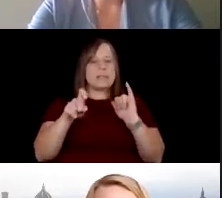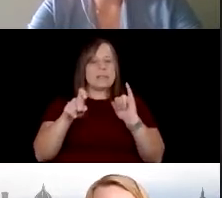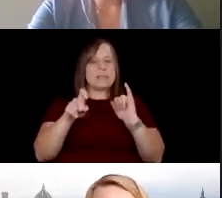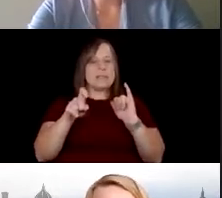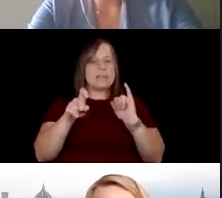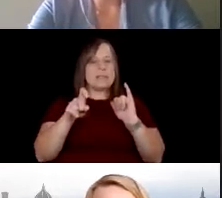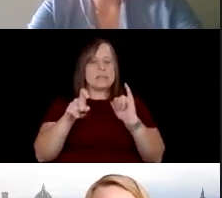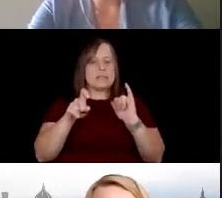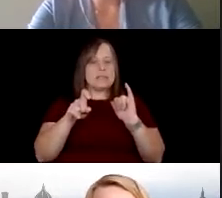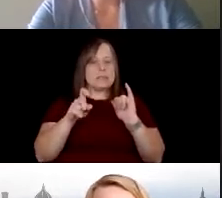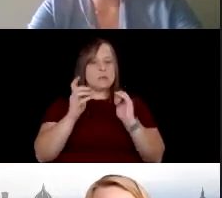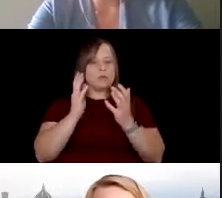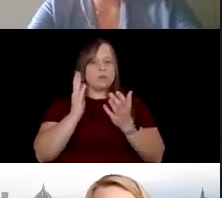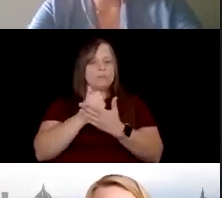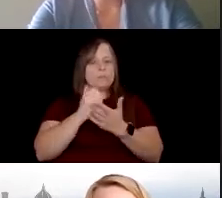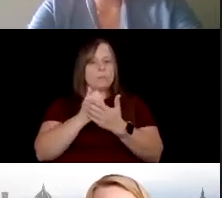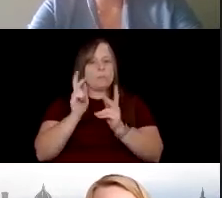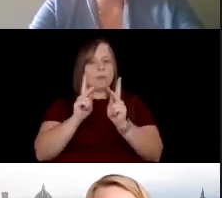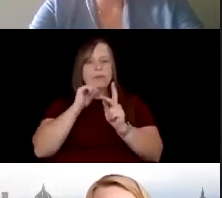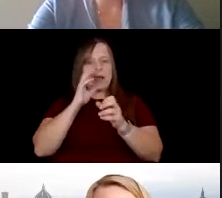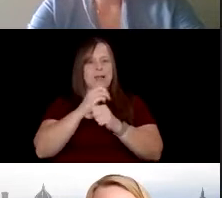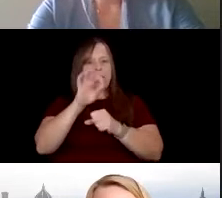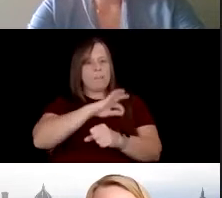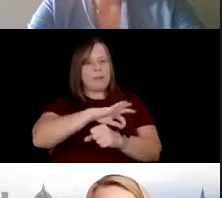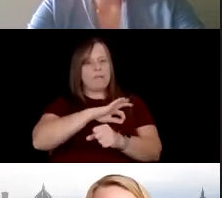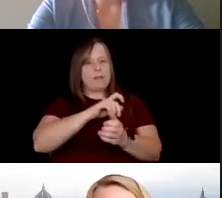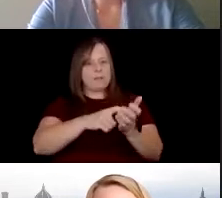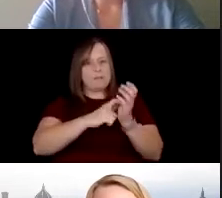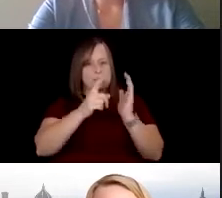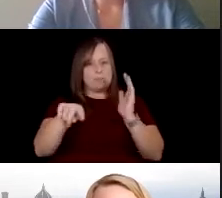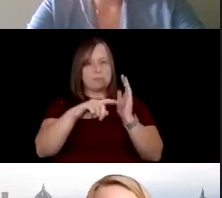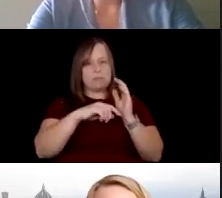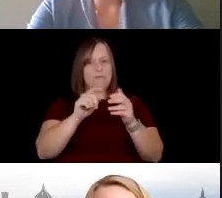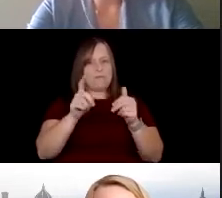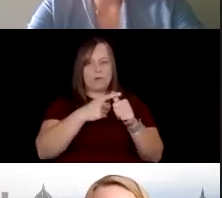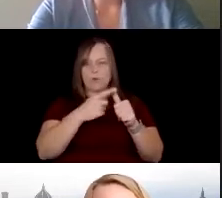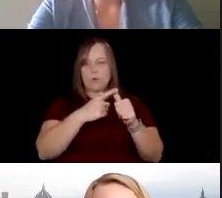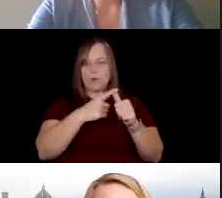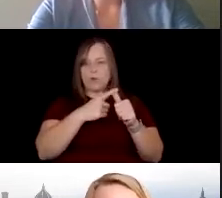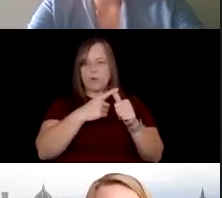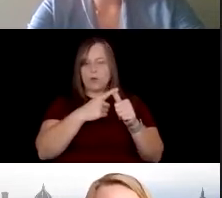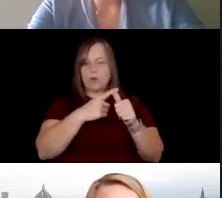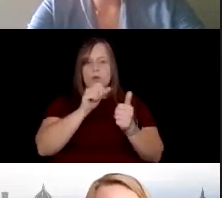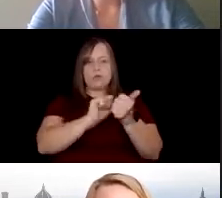for people who served and are not getting the benefits that they need. First, increased suicide rates are a huge issue.